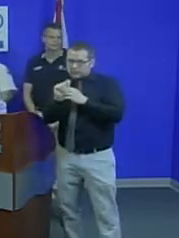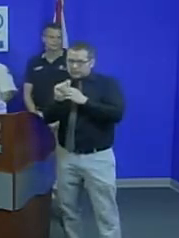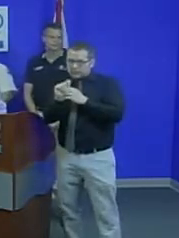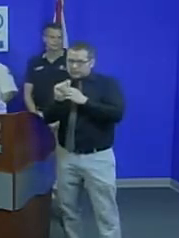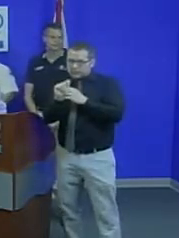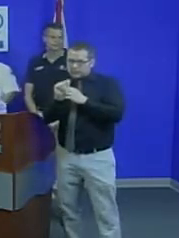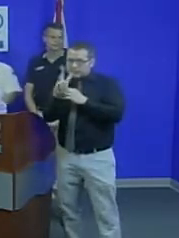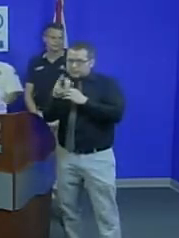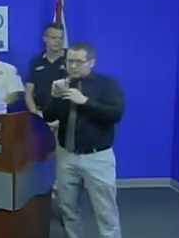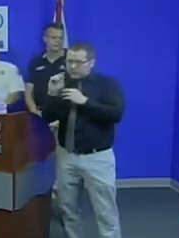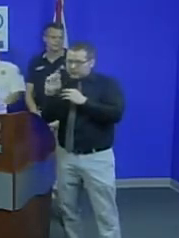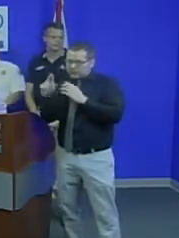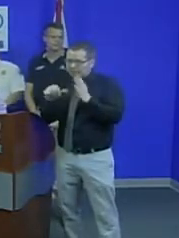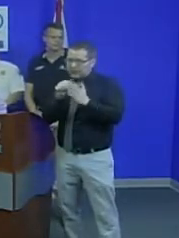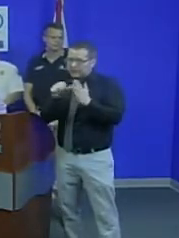ONE MORE TIME.